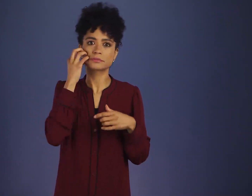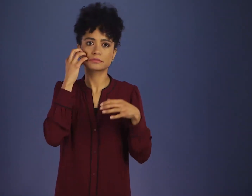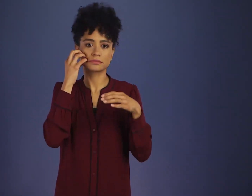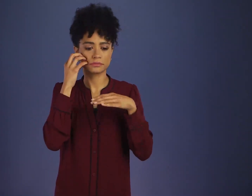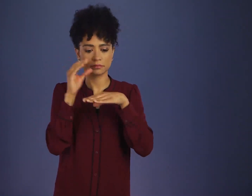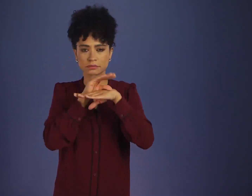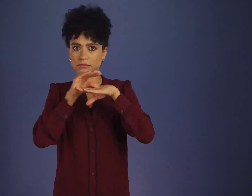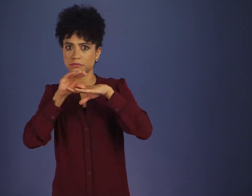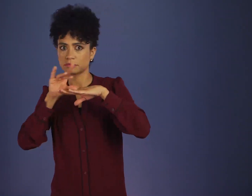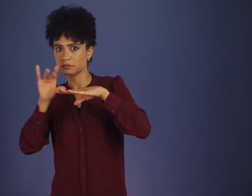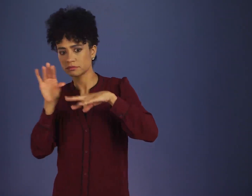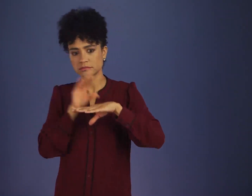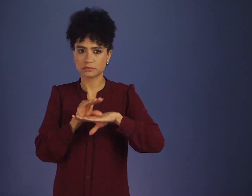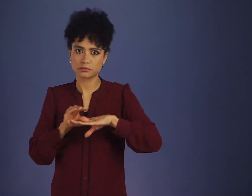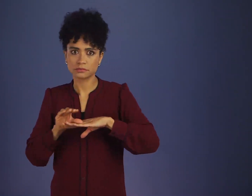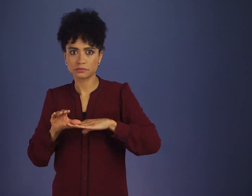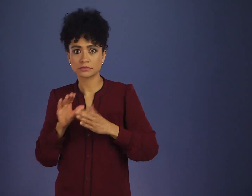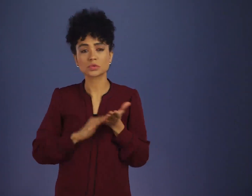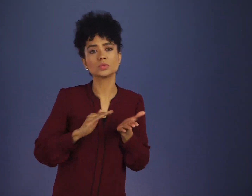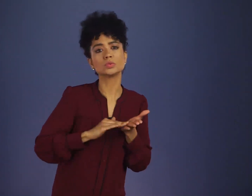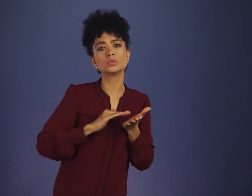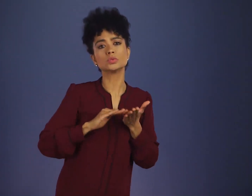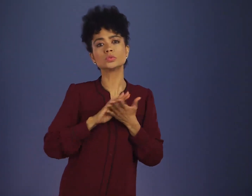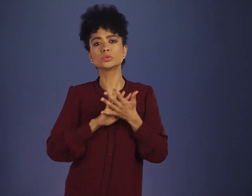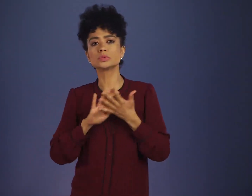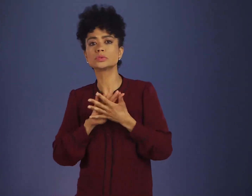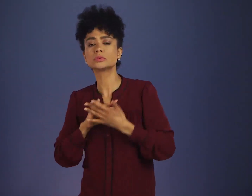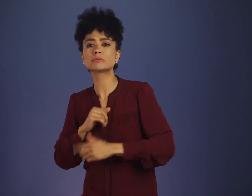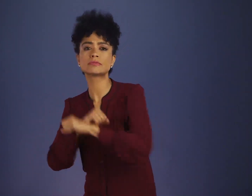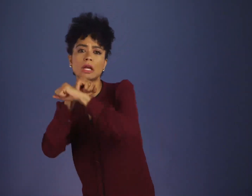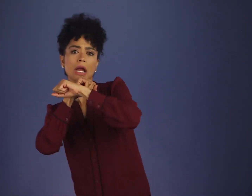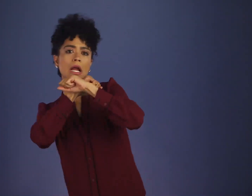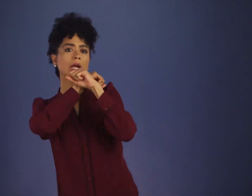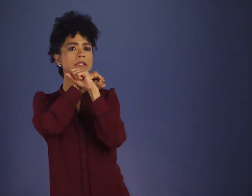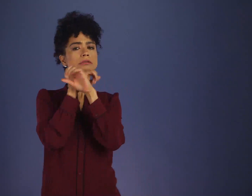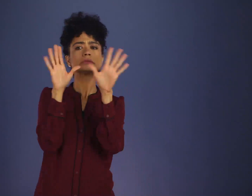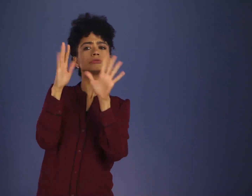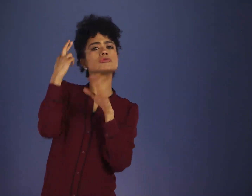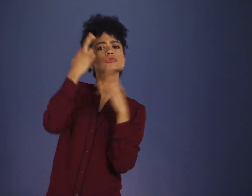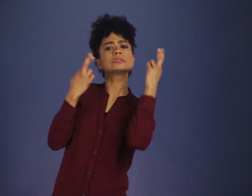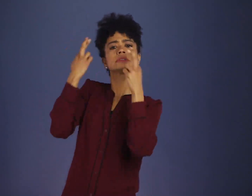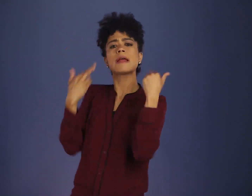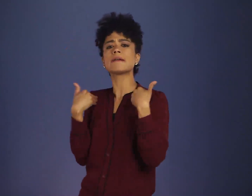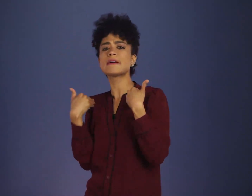Whatever the defects, they have finally ambushed us into alcoholism and misery.